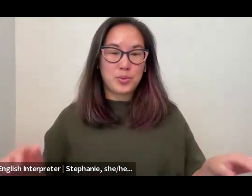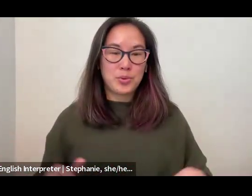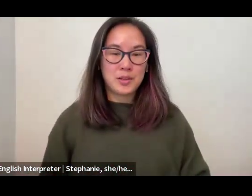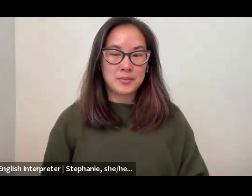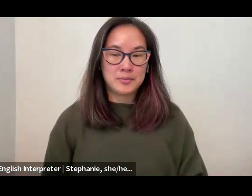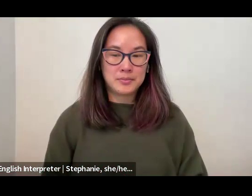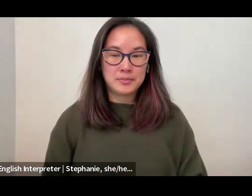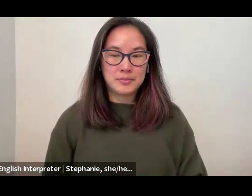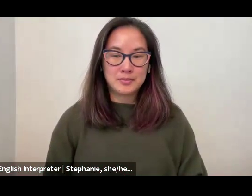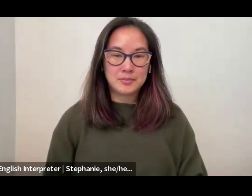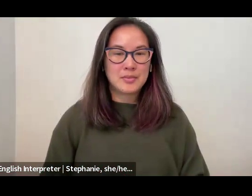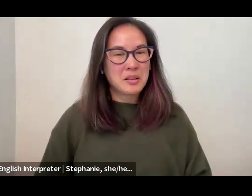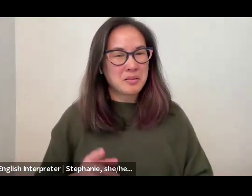Make it obnoxious. Big belly breath.